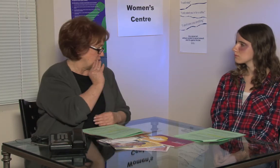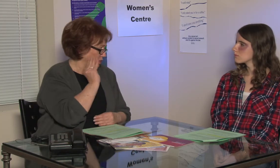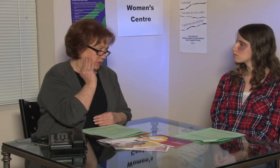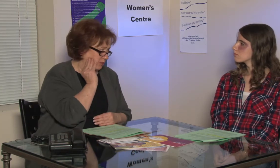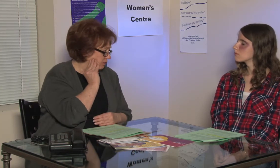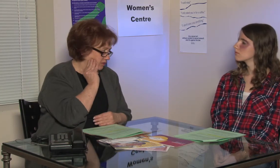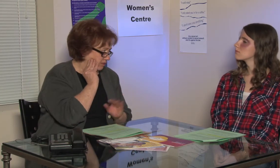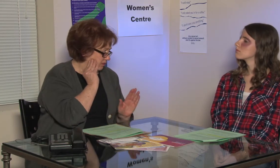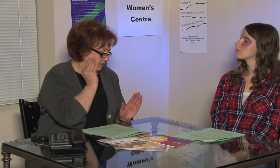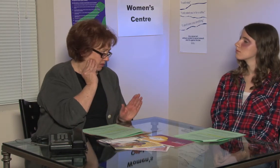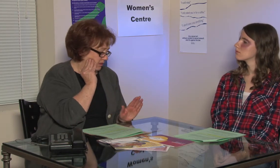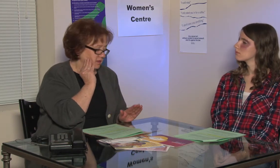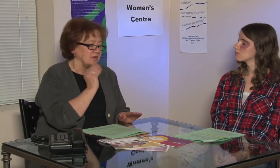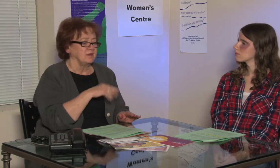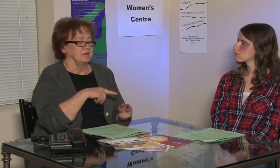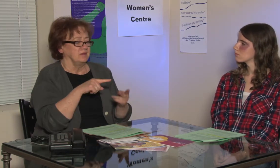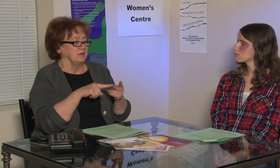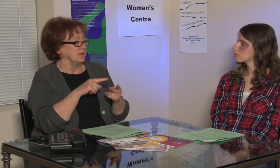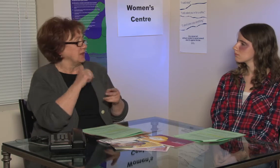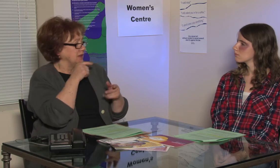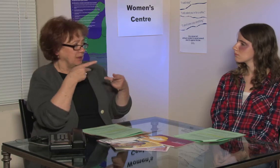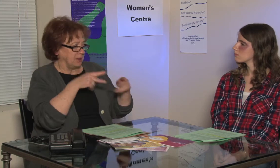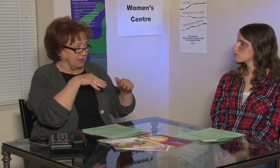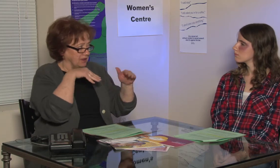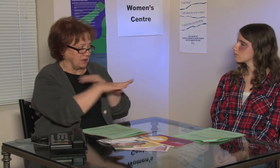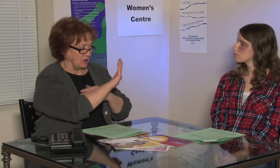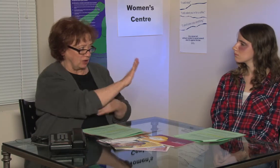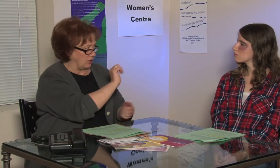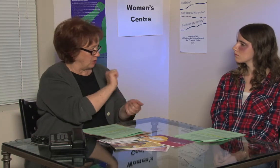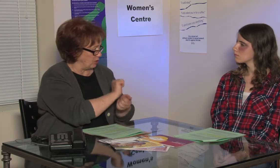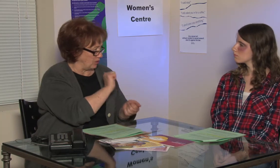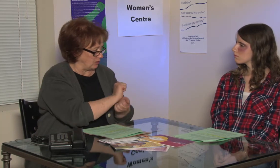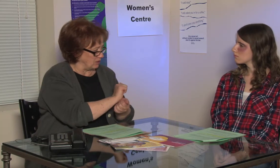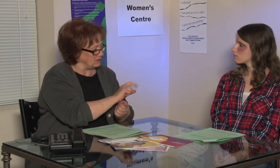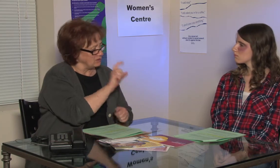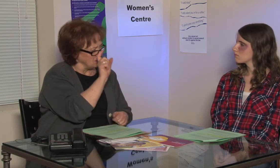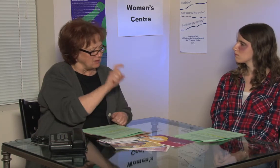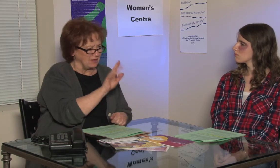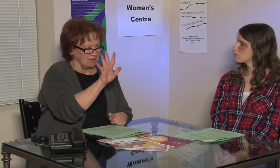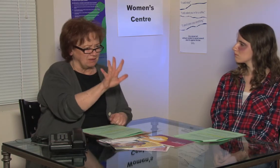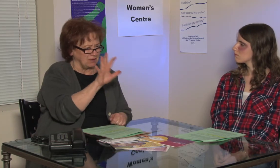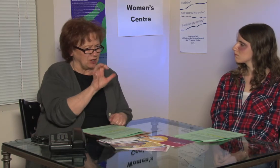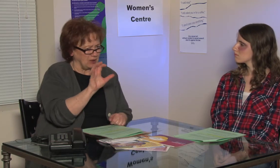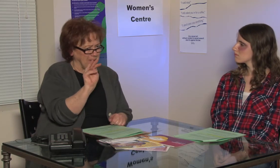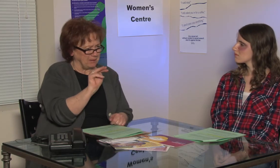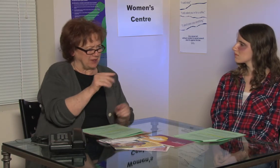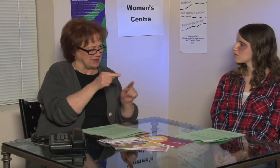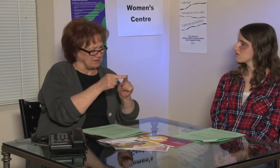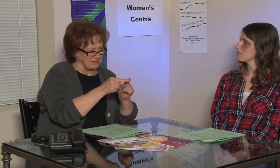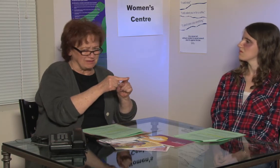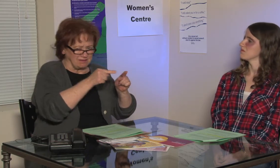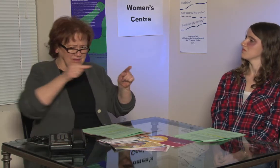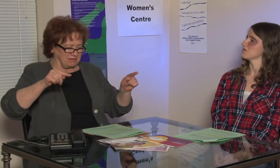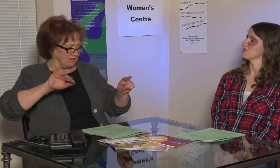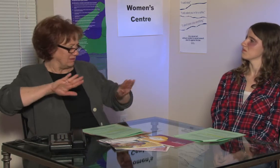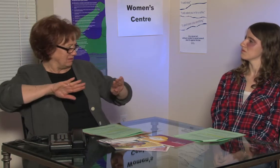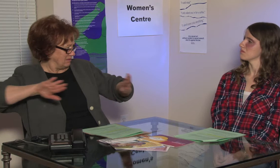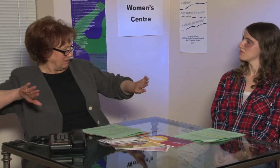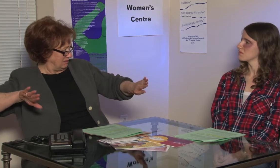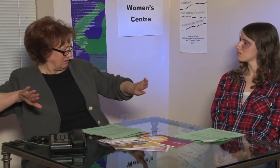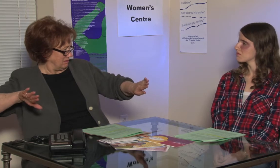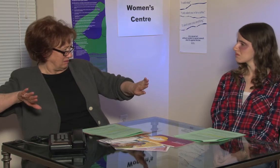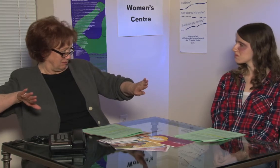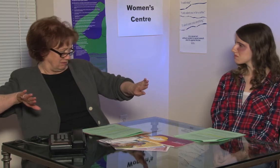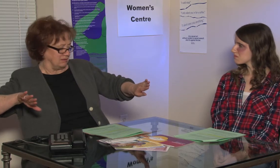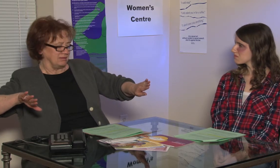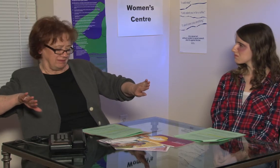he can’t come within 500 metres of your home or work,